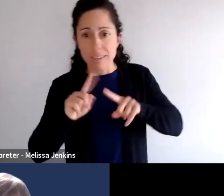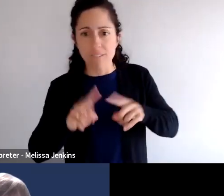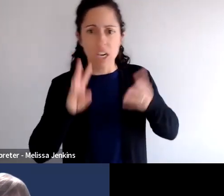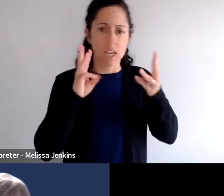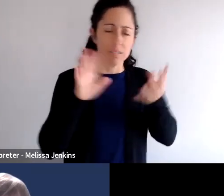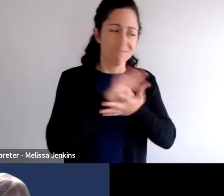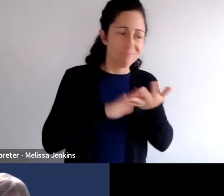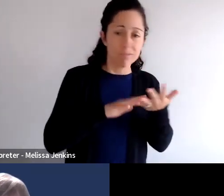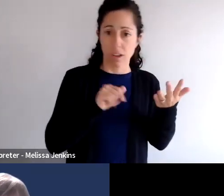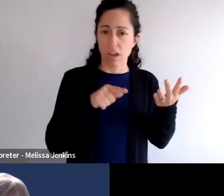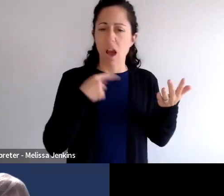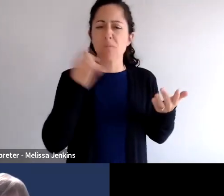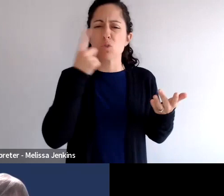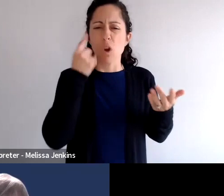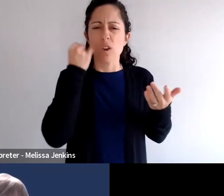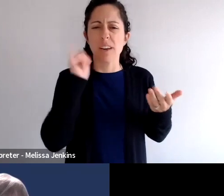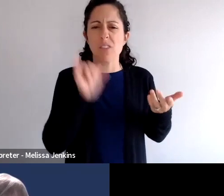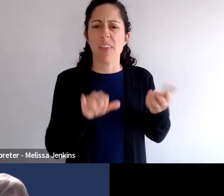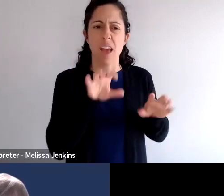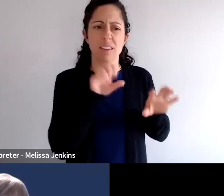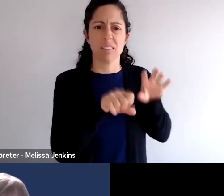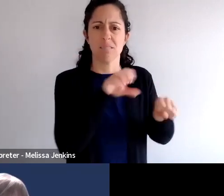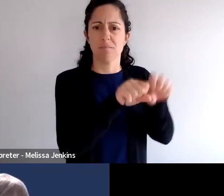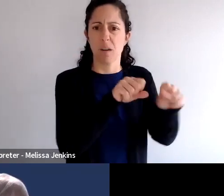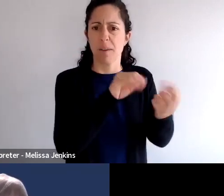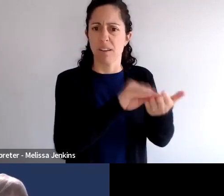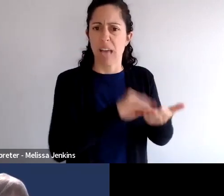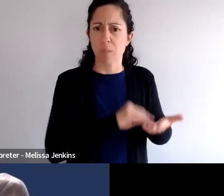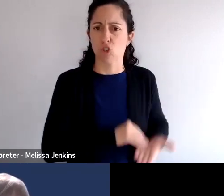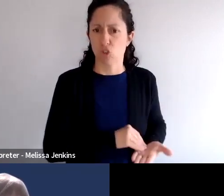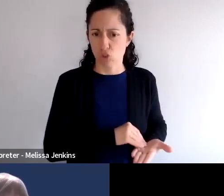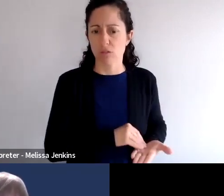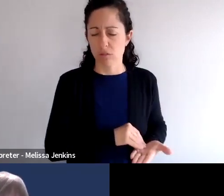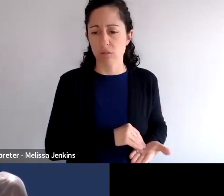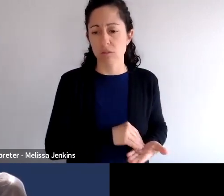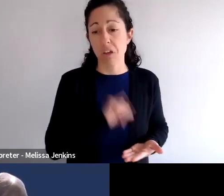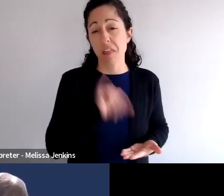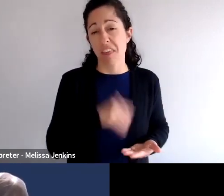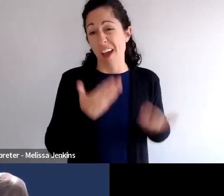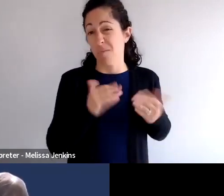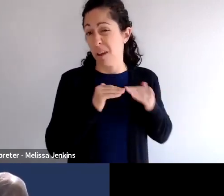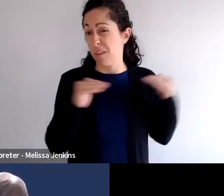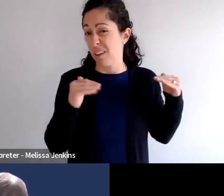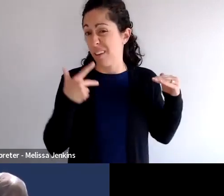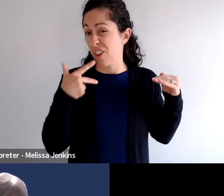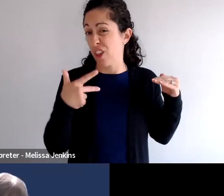things get captured obviously uh would be of help. This is probably a level three conversation but